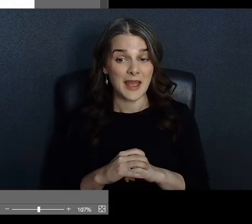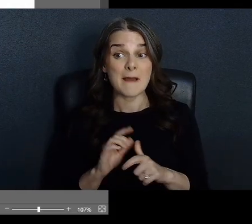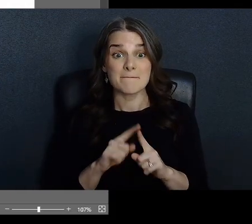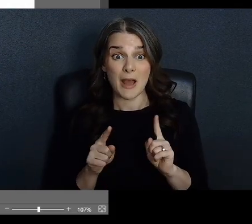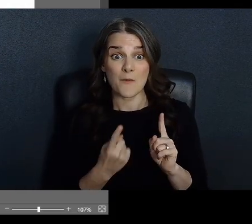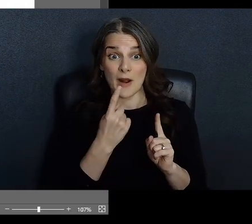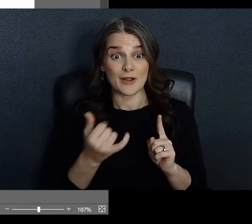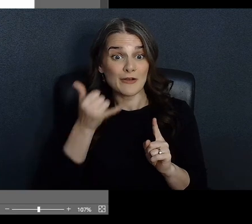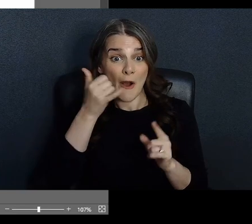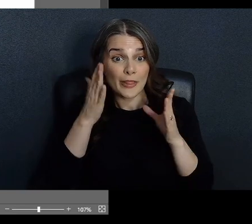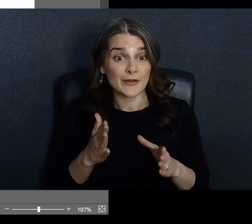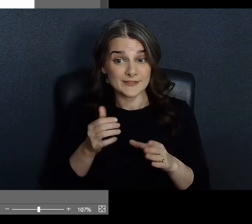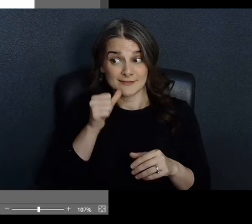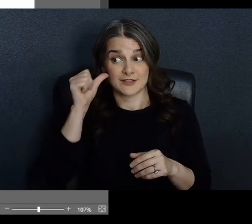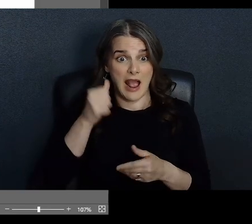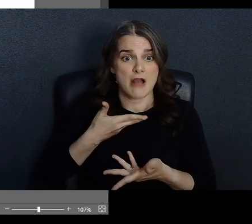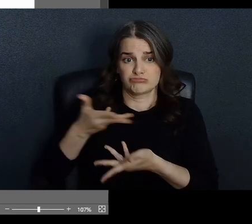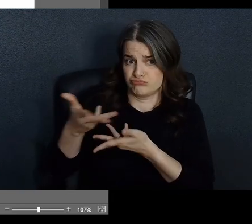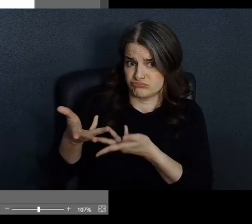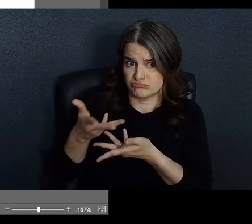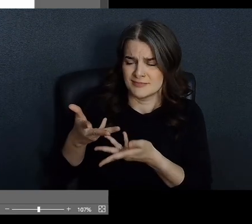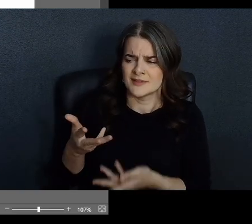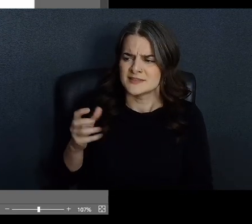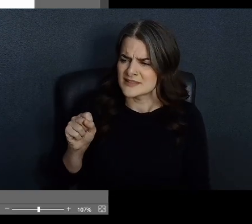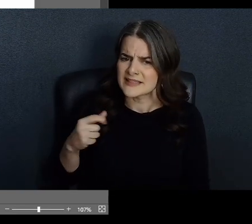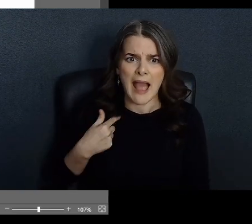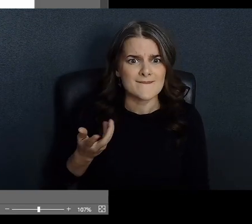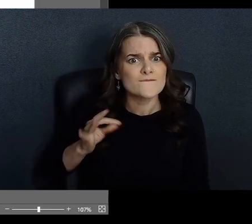I said, yes, indeed, I'm very fortunate. I do have the support.